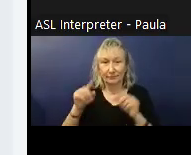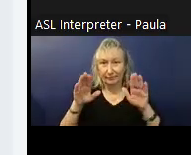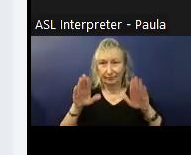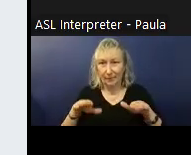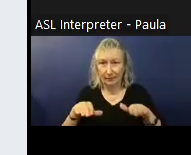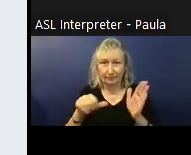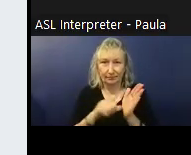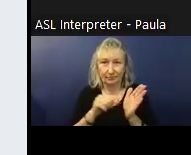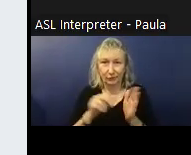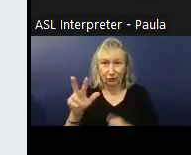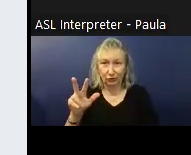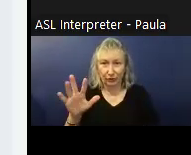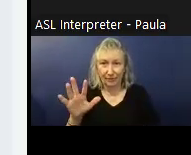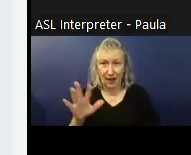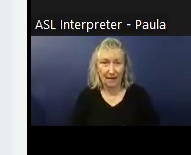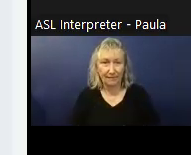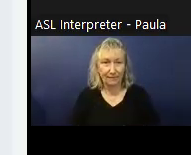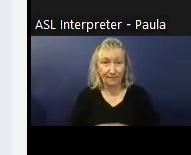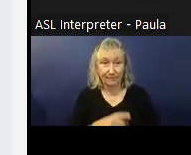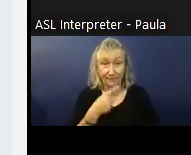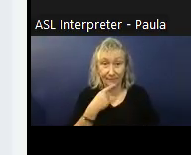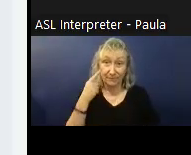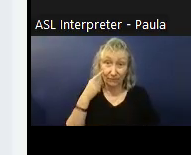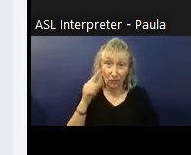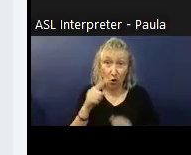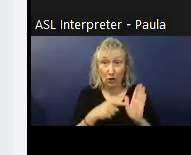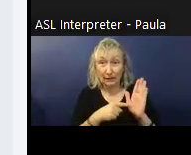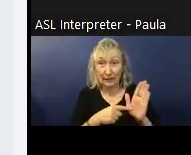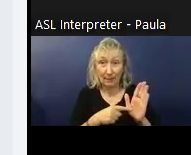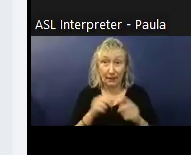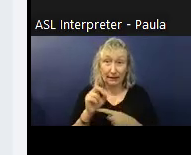Looks like you're adding a, for example, Disability Rights Oregon in that subsection at the bottom of the page.